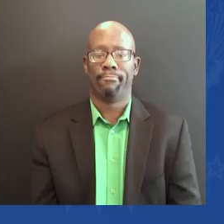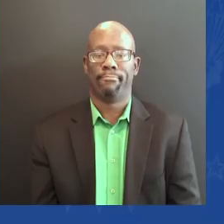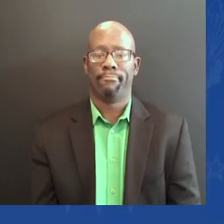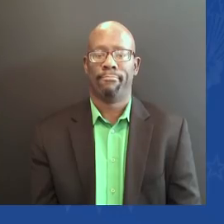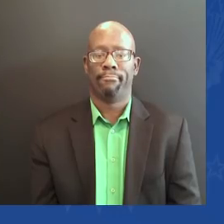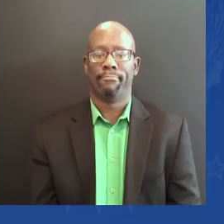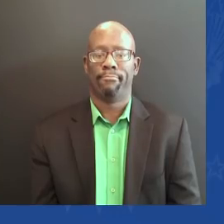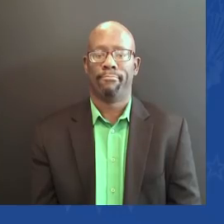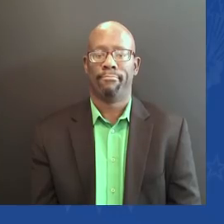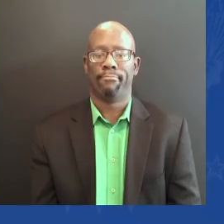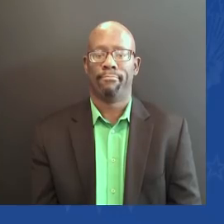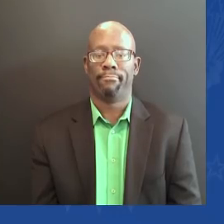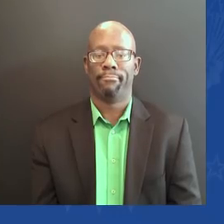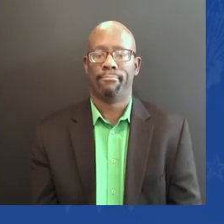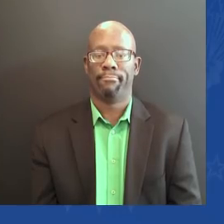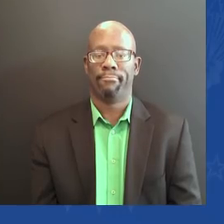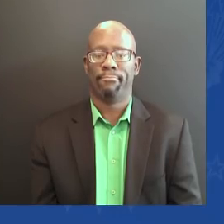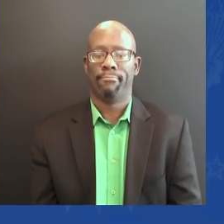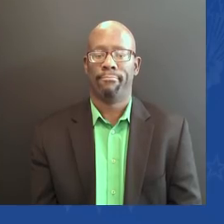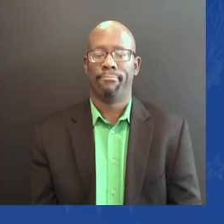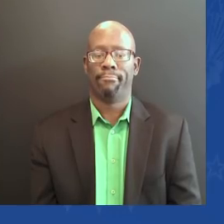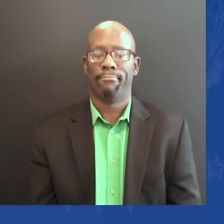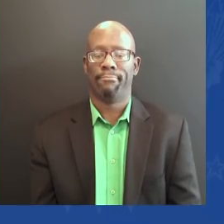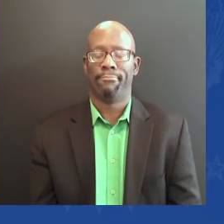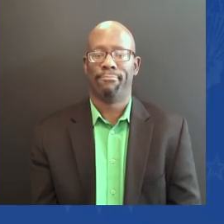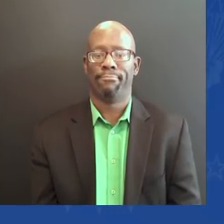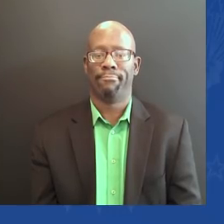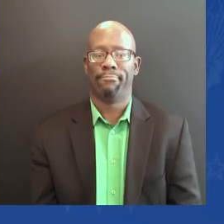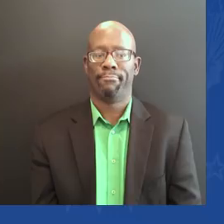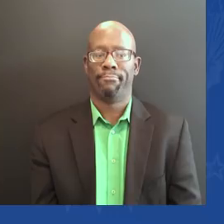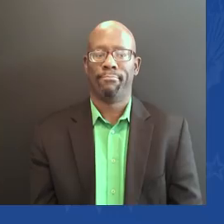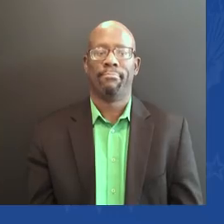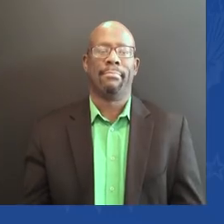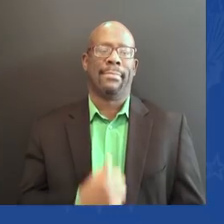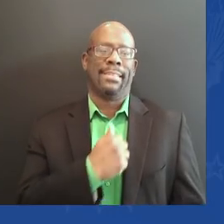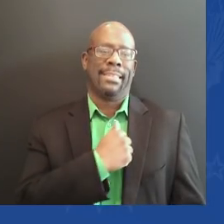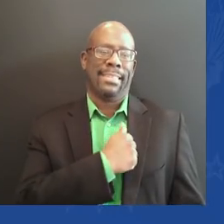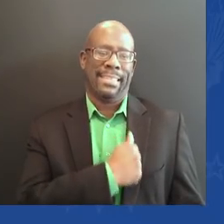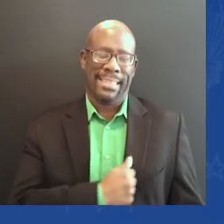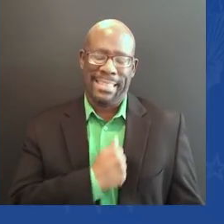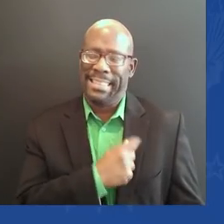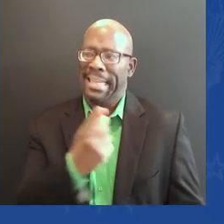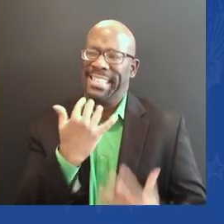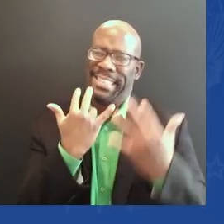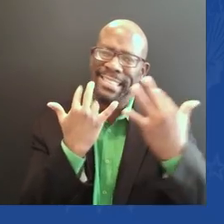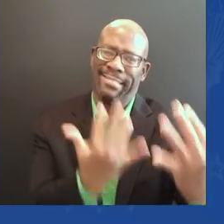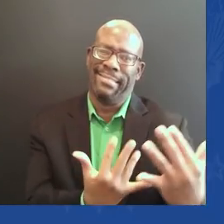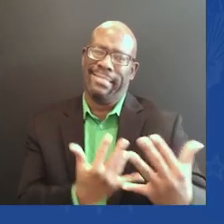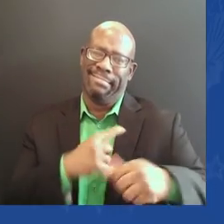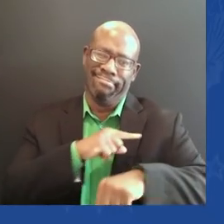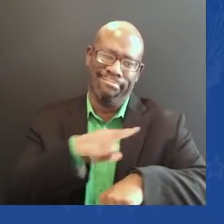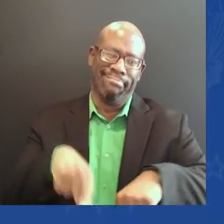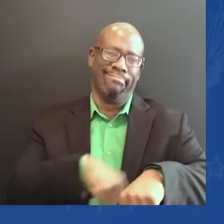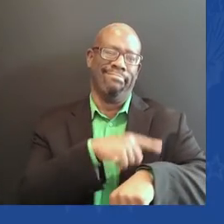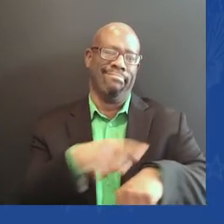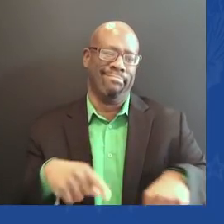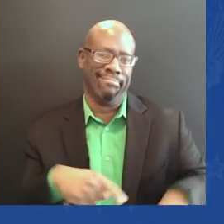The President: Please, sit down. I apologize for keeping you waiting. We were playing with elevators. Long story.